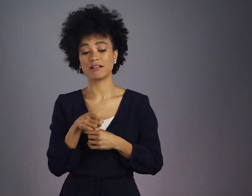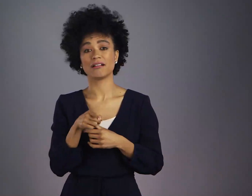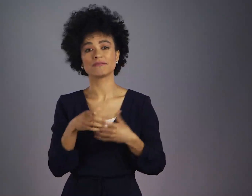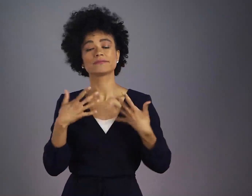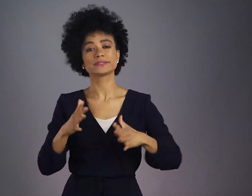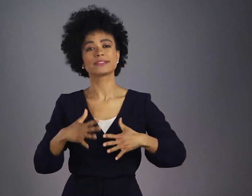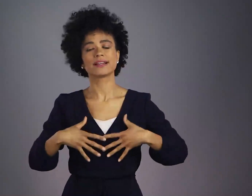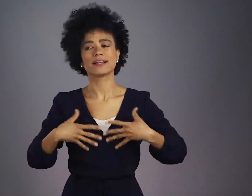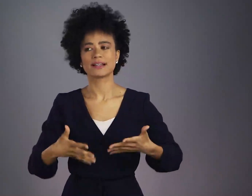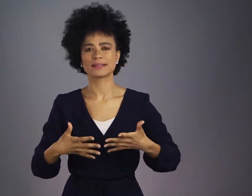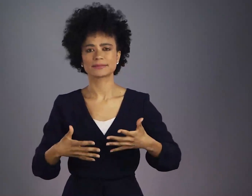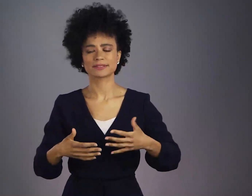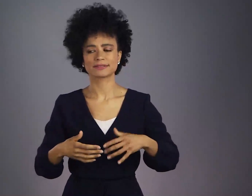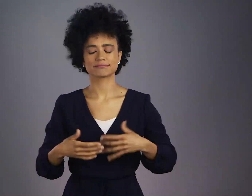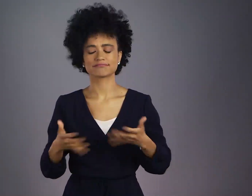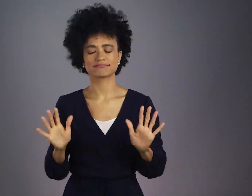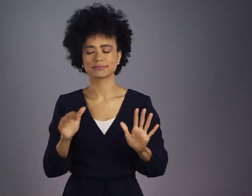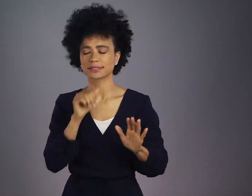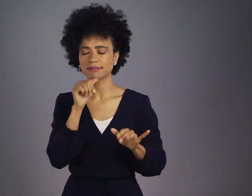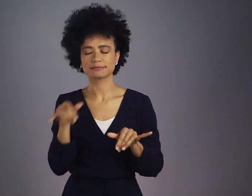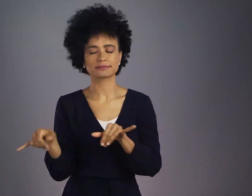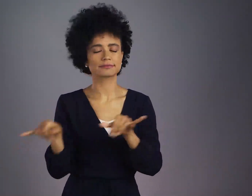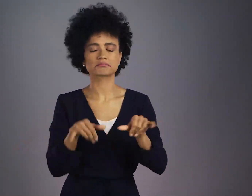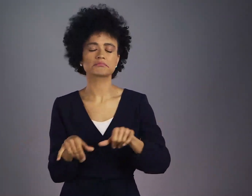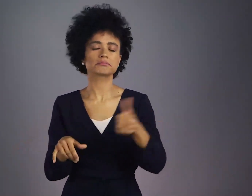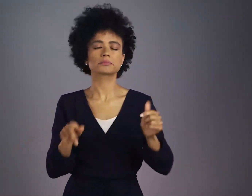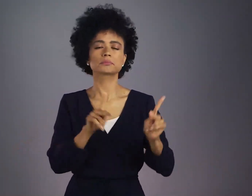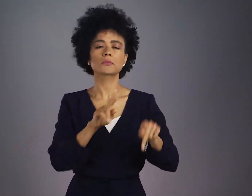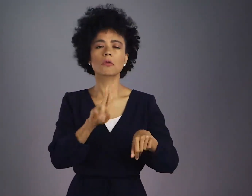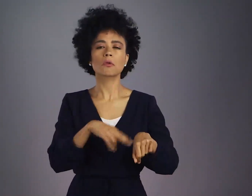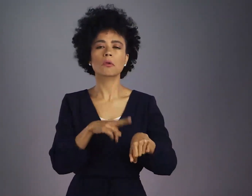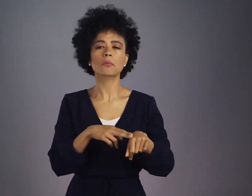He admits he cannot drink like other people, but does not see why.